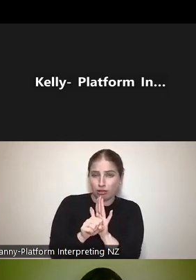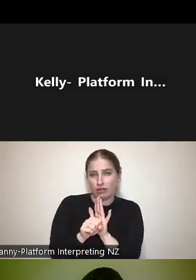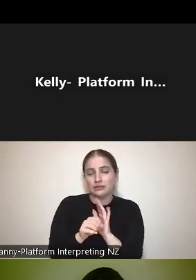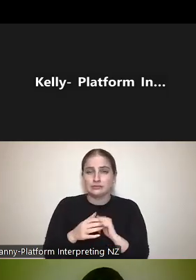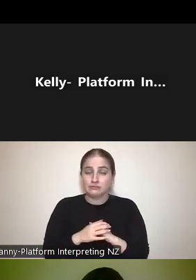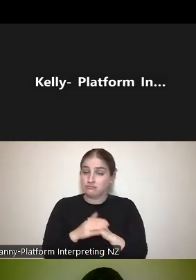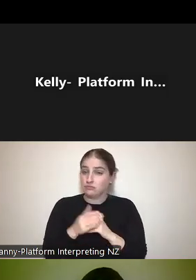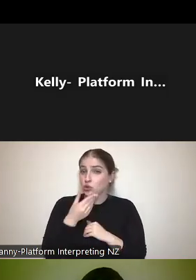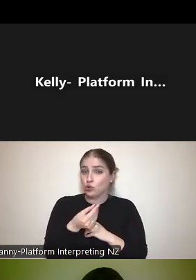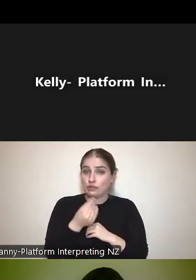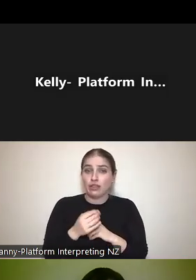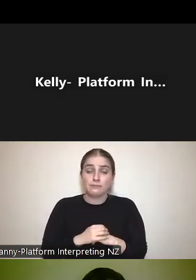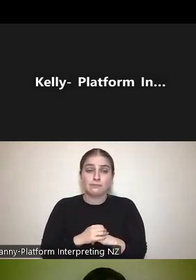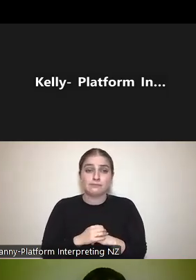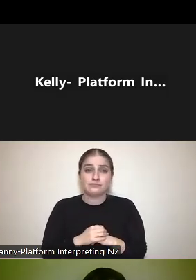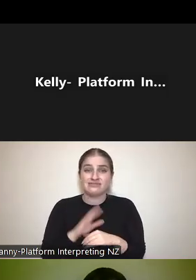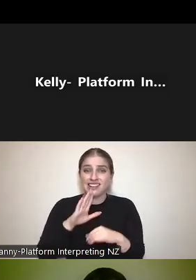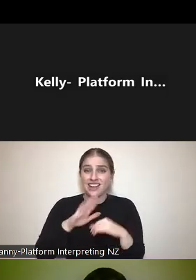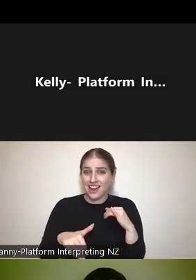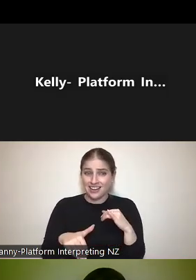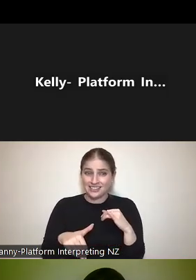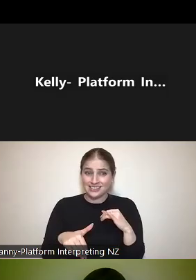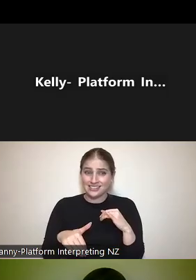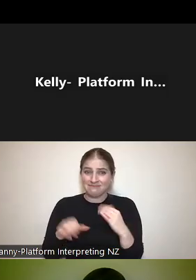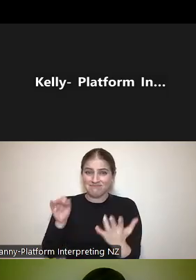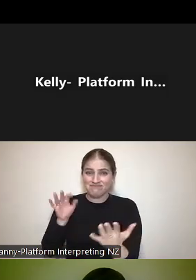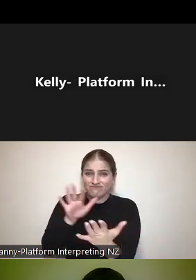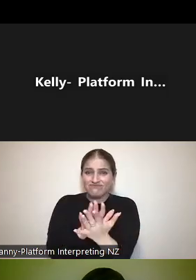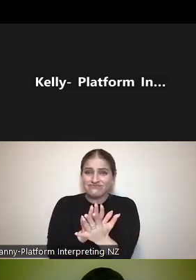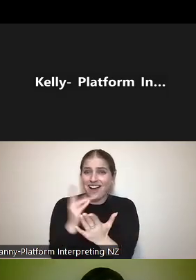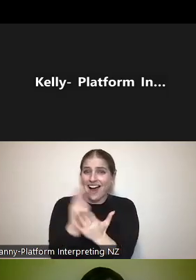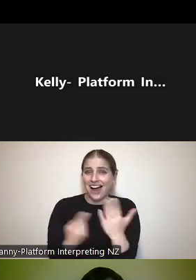And last thing is post on the Arts Access Aotearoa events calendar. We